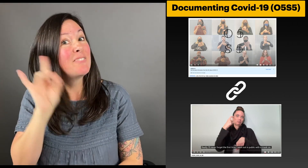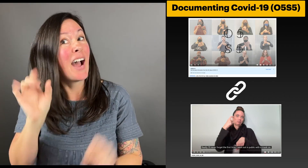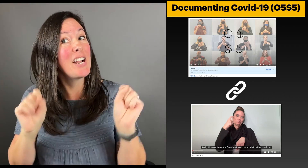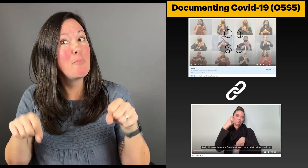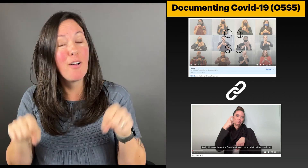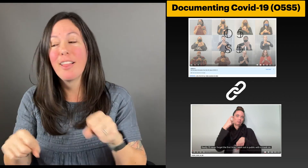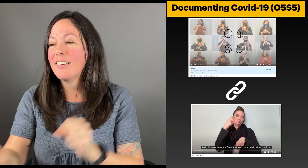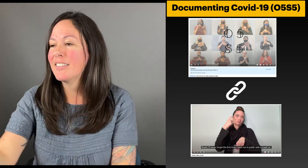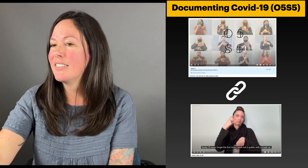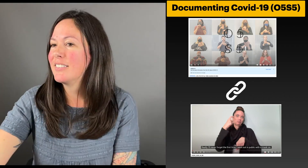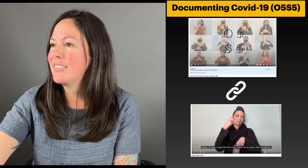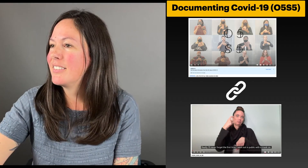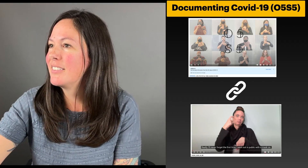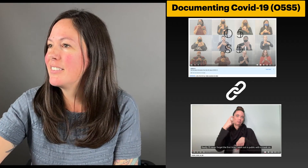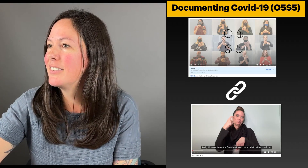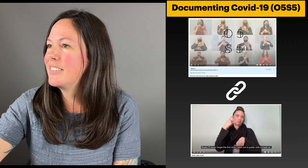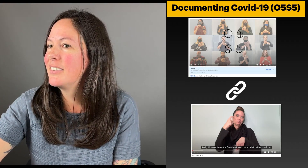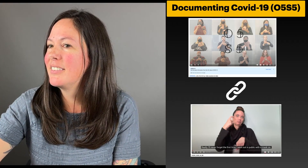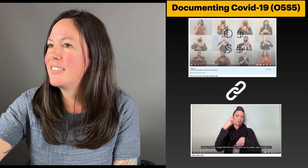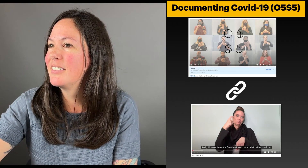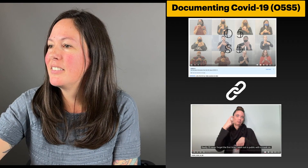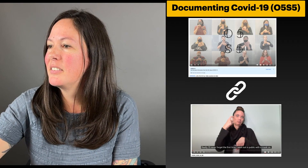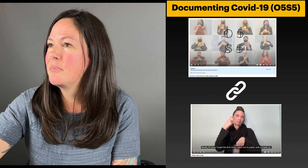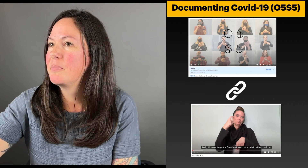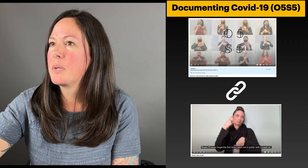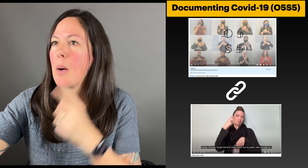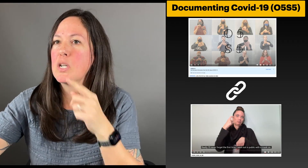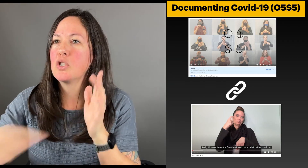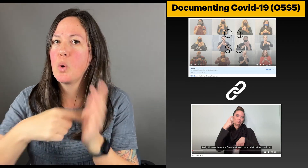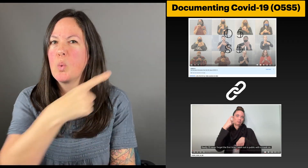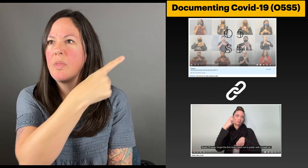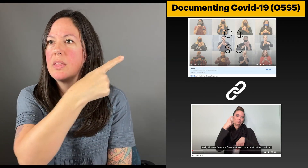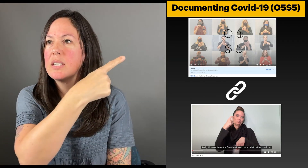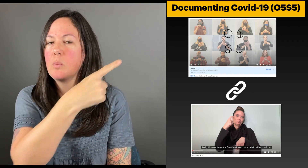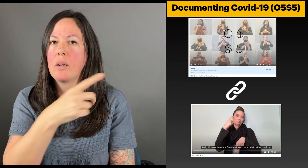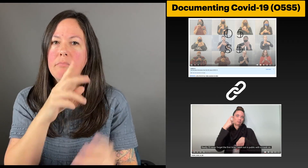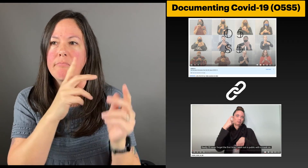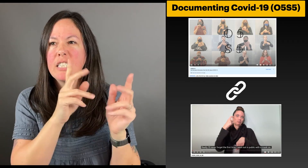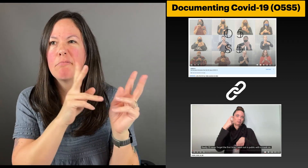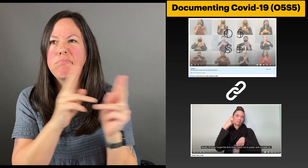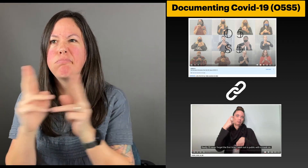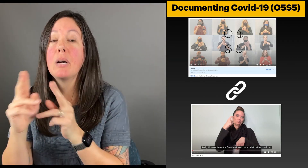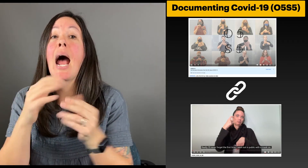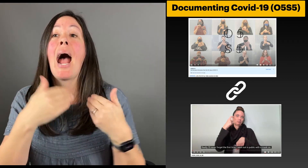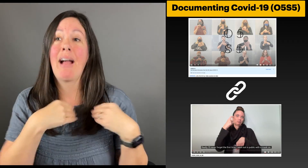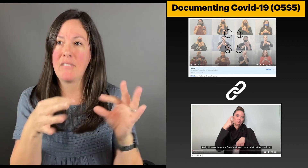of these you can find because this is a findable presentation and the data is